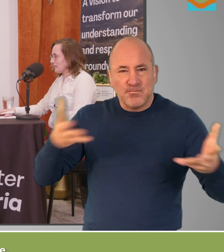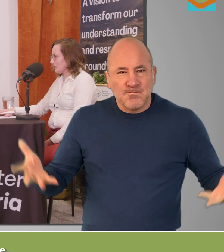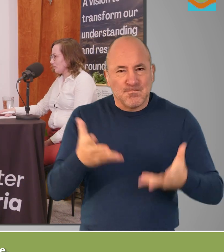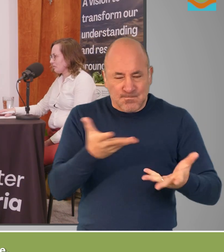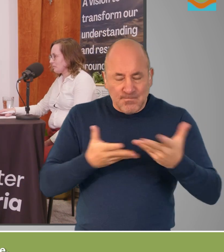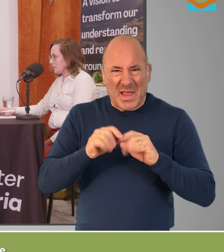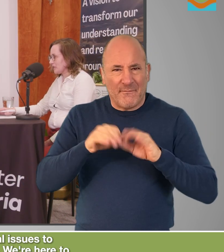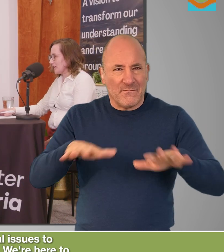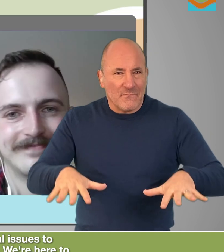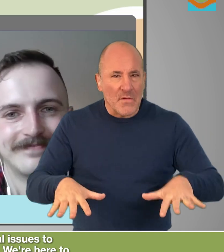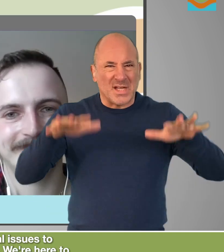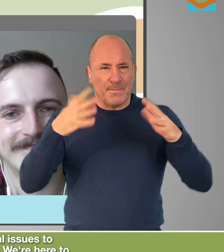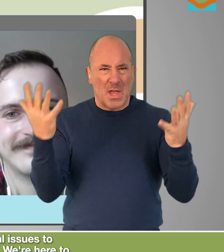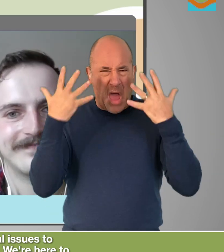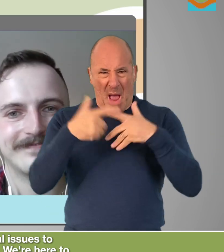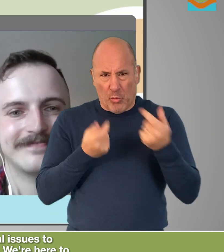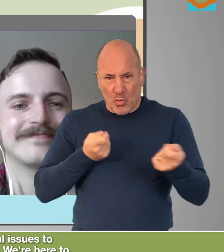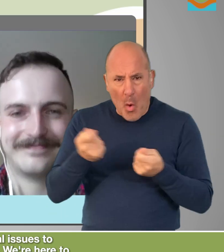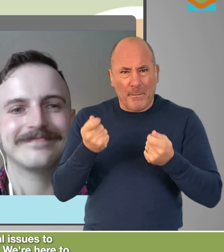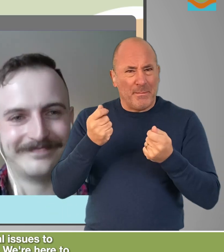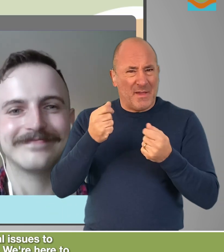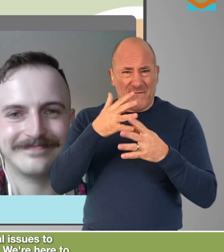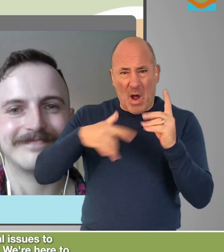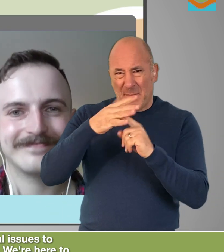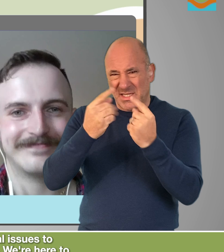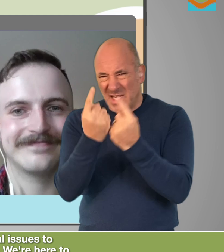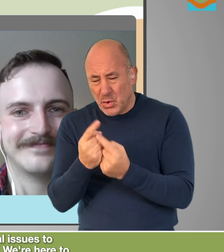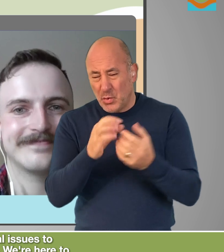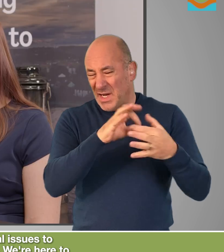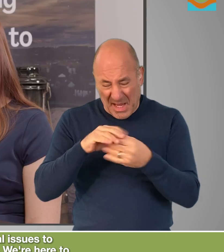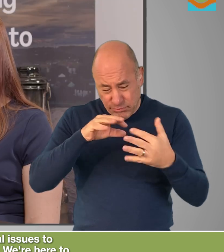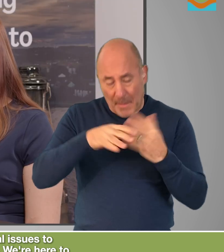climate resilience, and related environmental issues to better support communities. We're here to